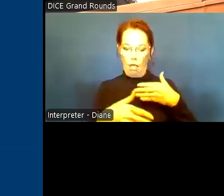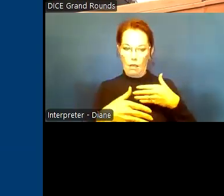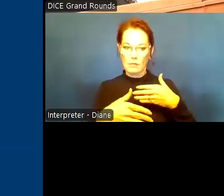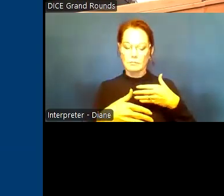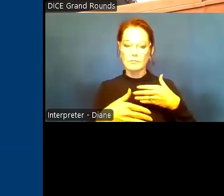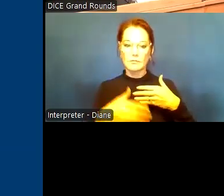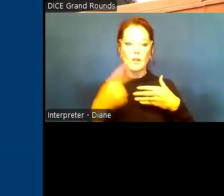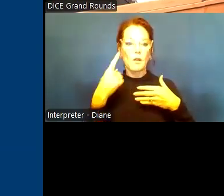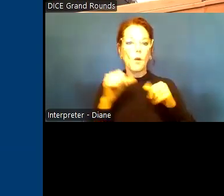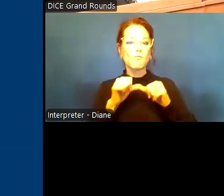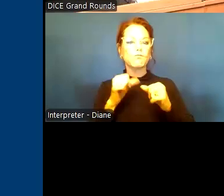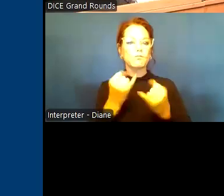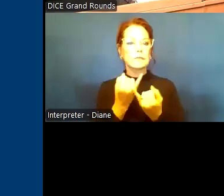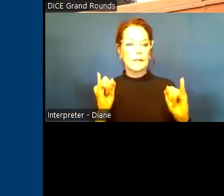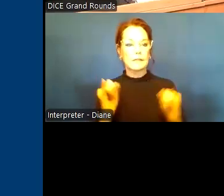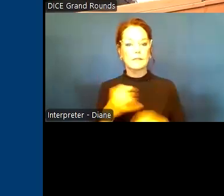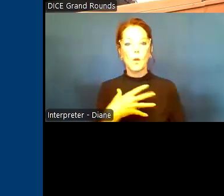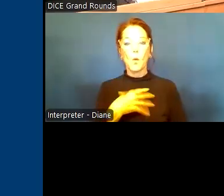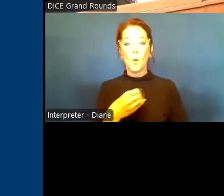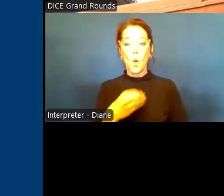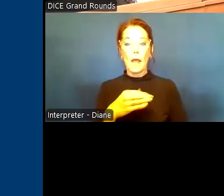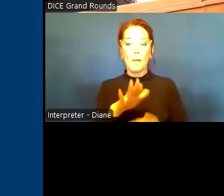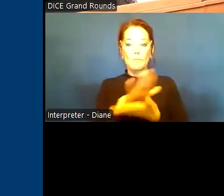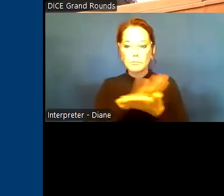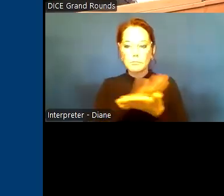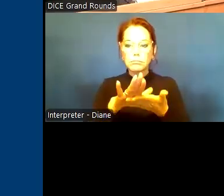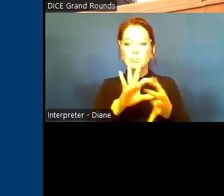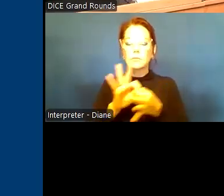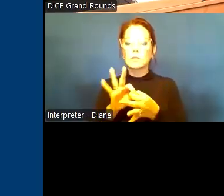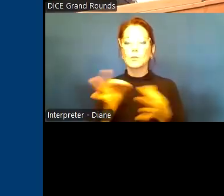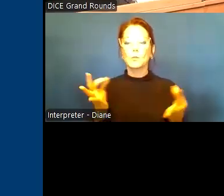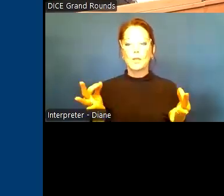represents Purity and Buddhism which is the main religion in Thailand but there are all